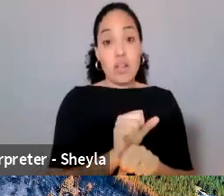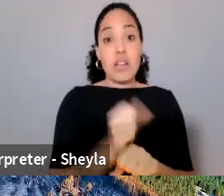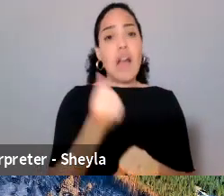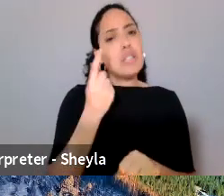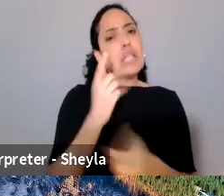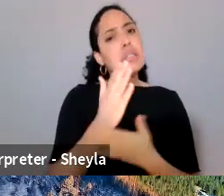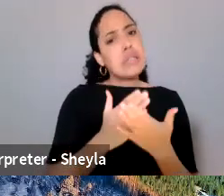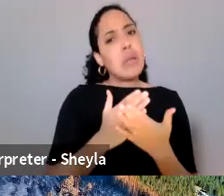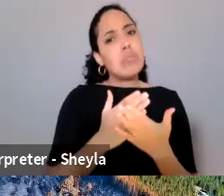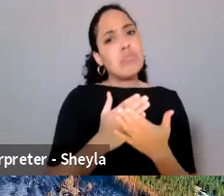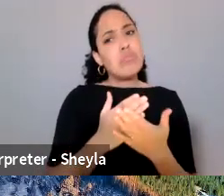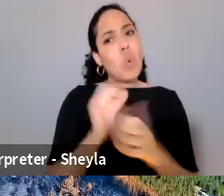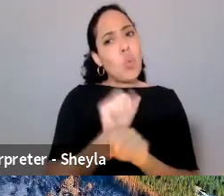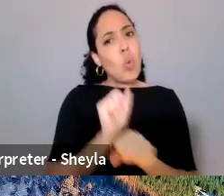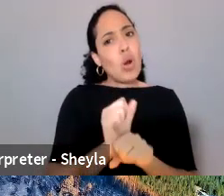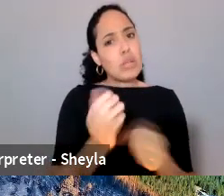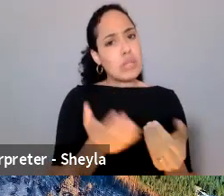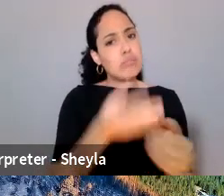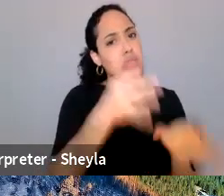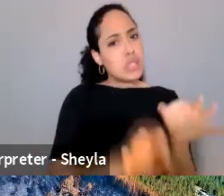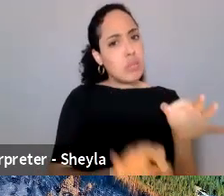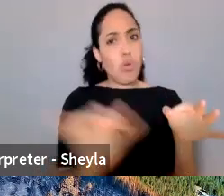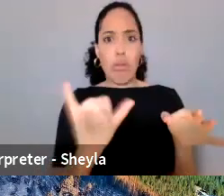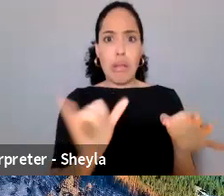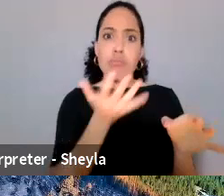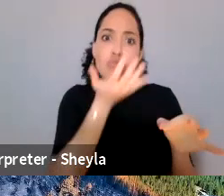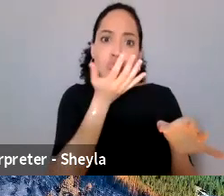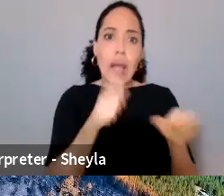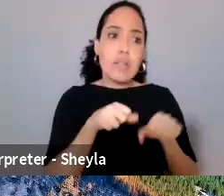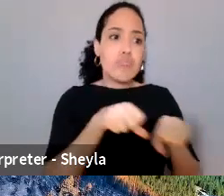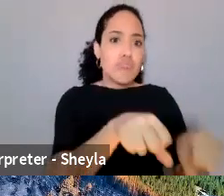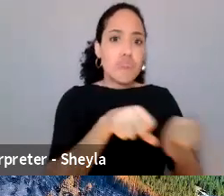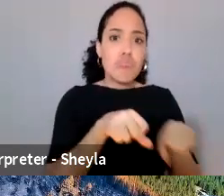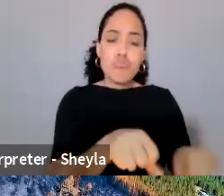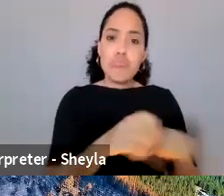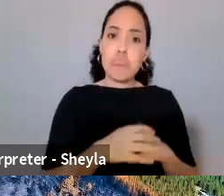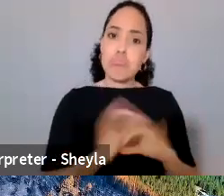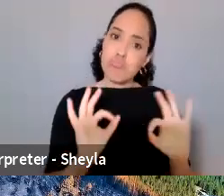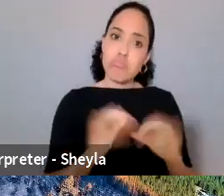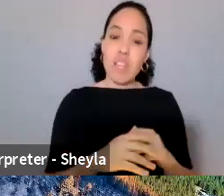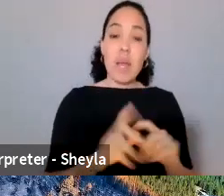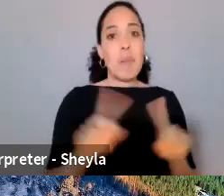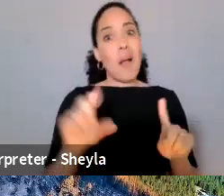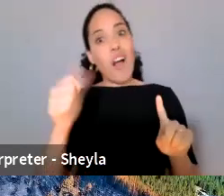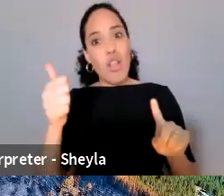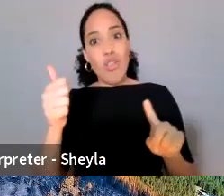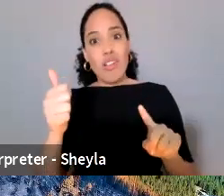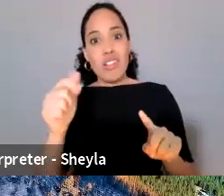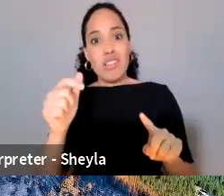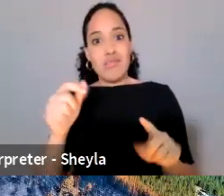simple which is one important mitigation task but some of the tasks are challenging and can require